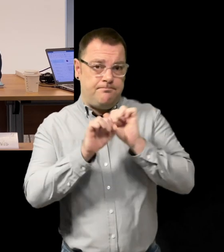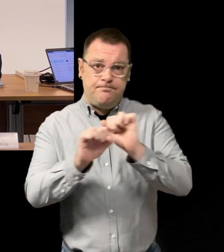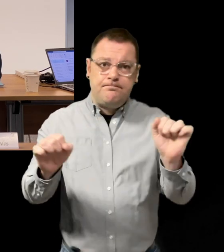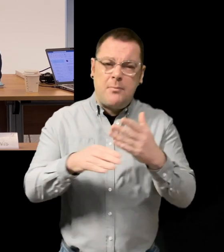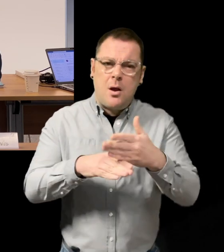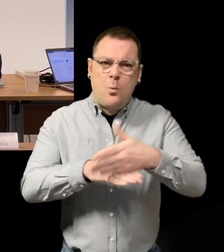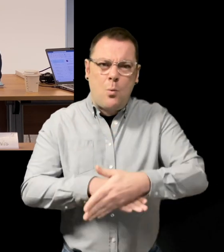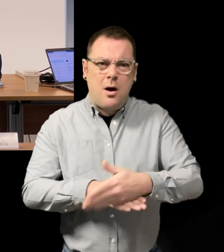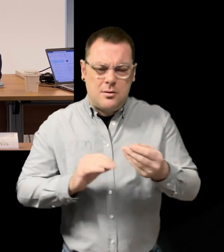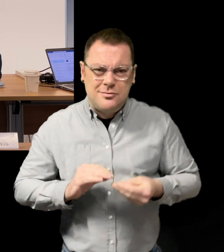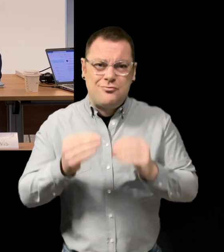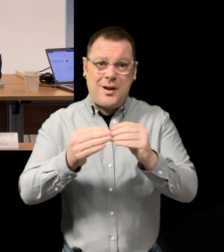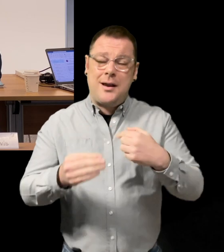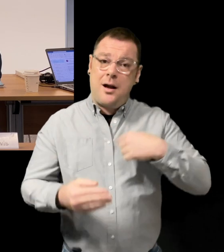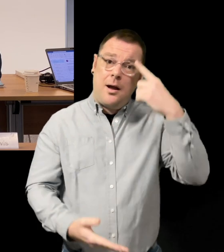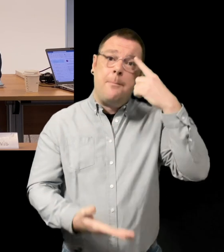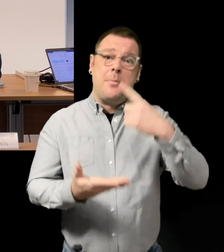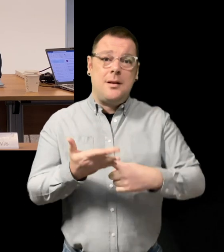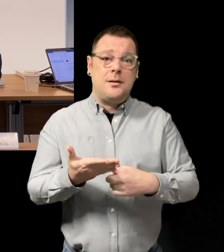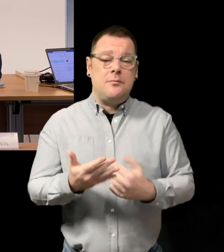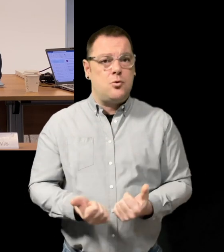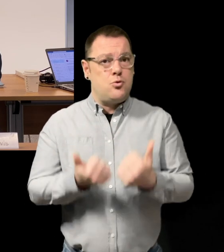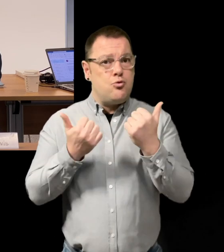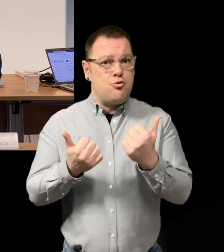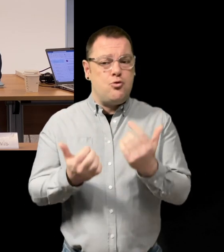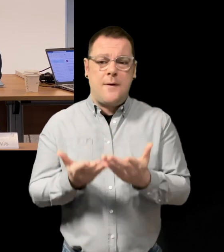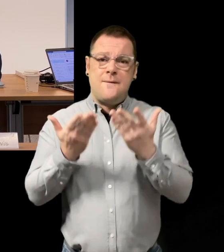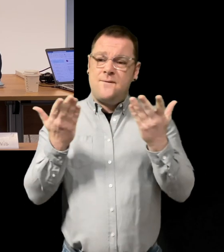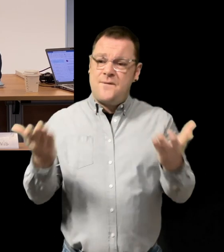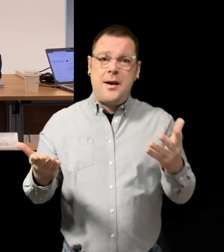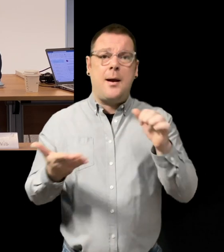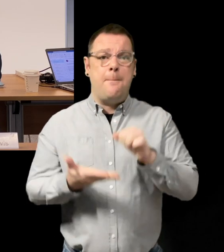for their hard work in producing what I believe is a good and fair budget.